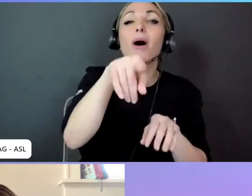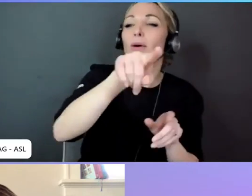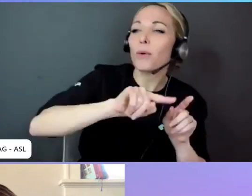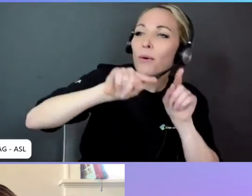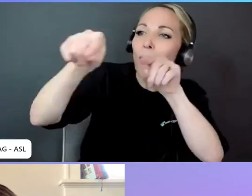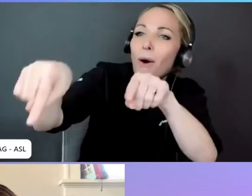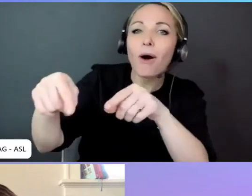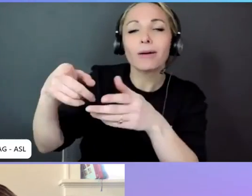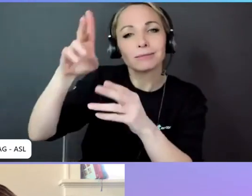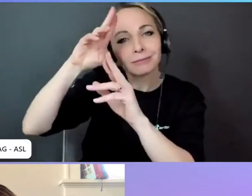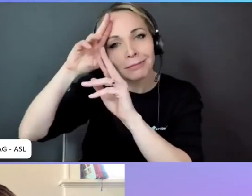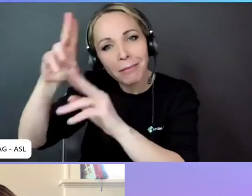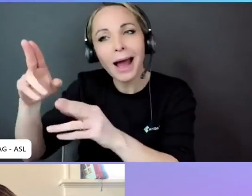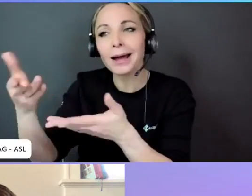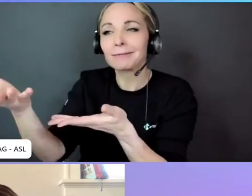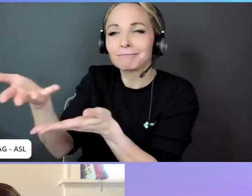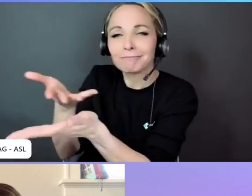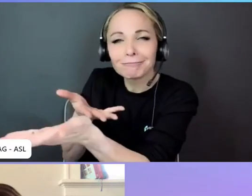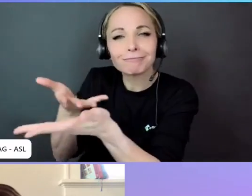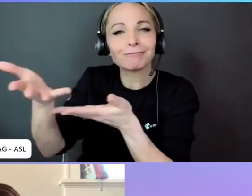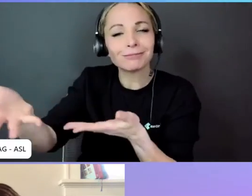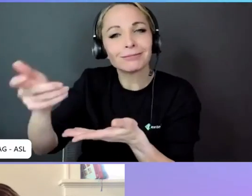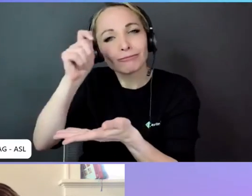you find people, and more about respecting their